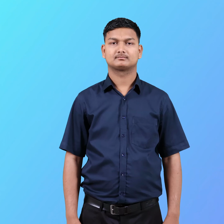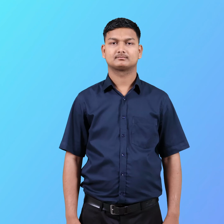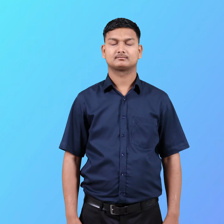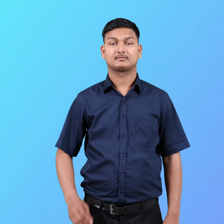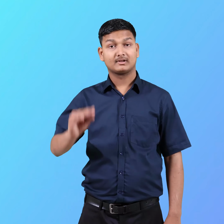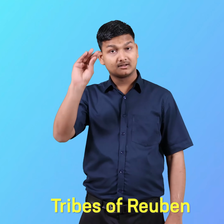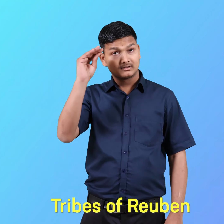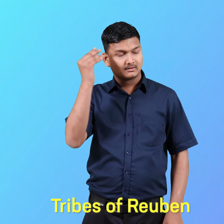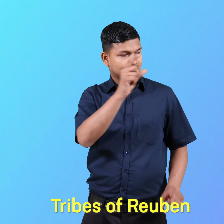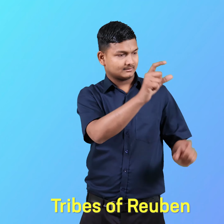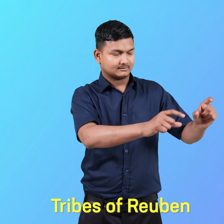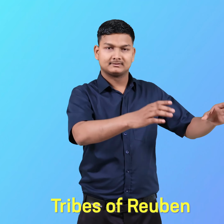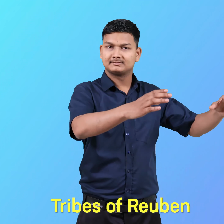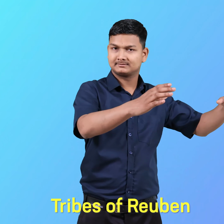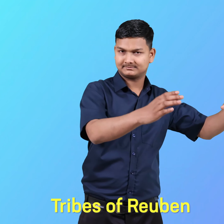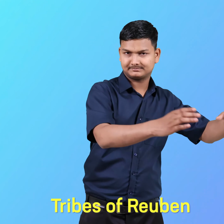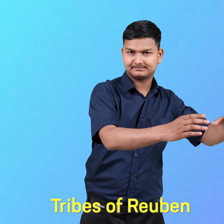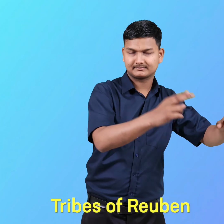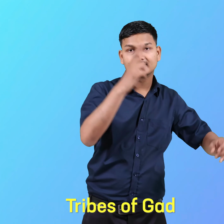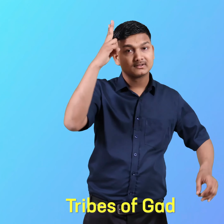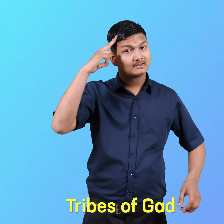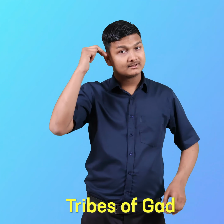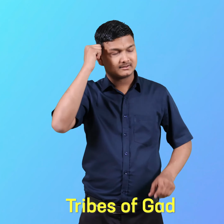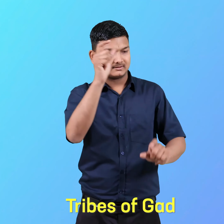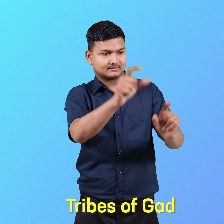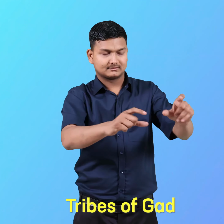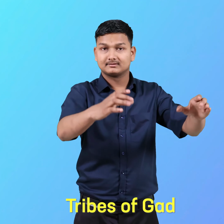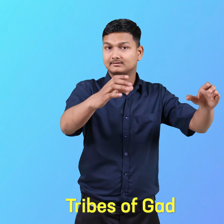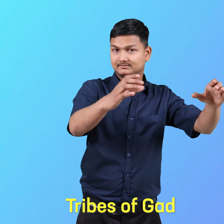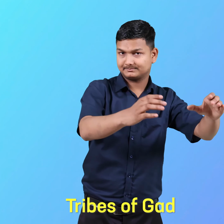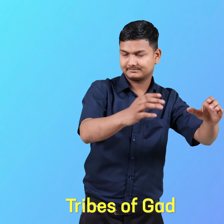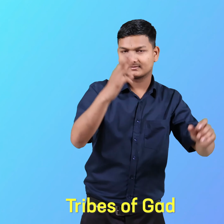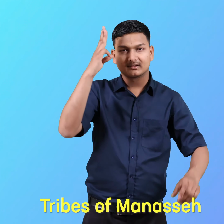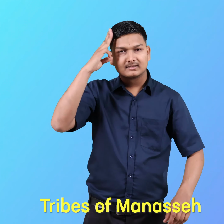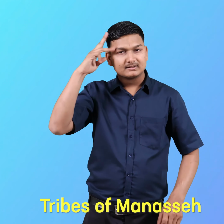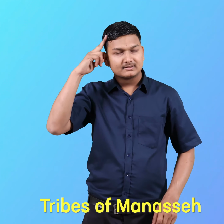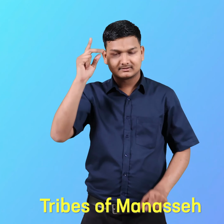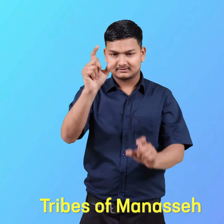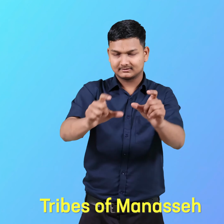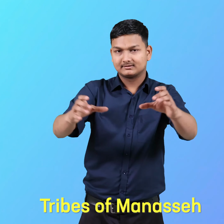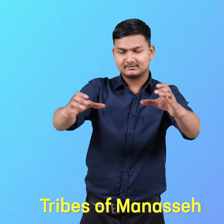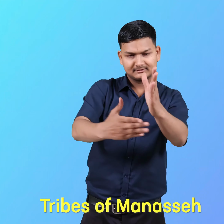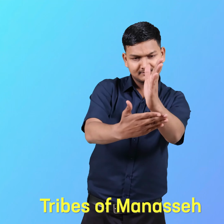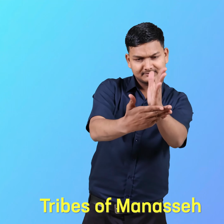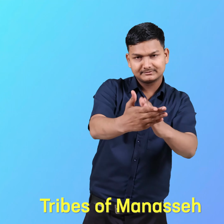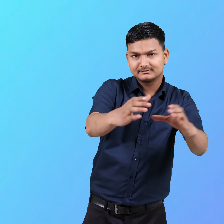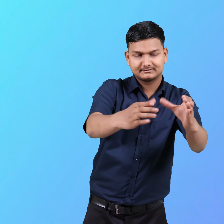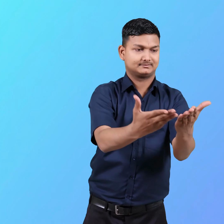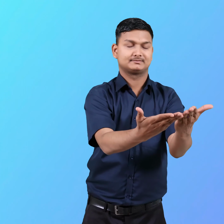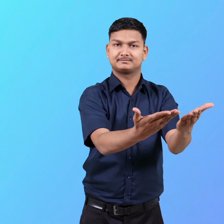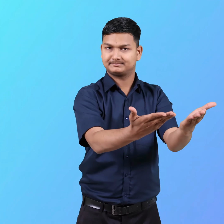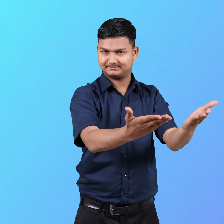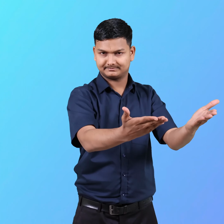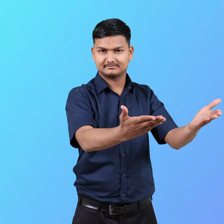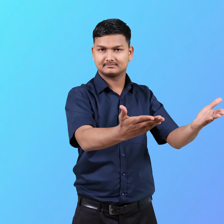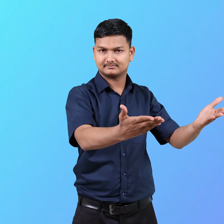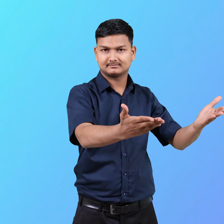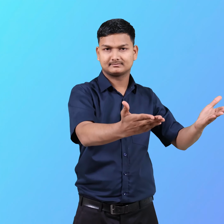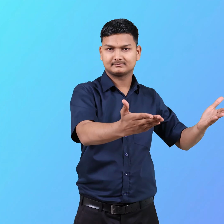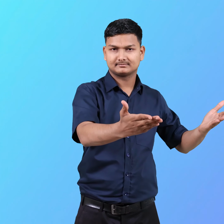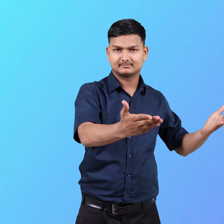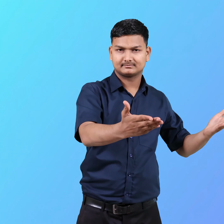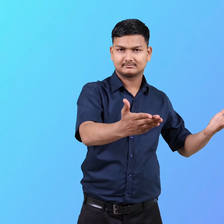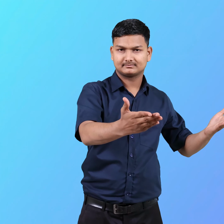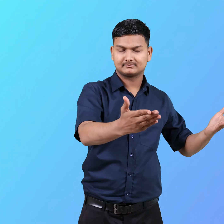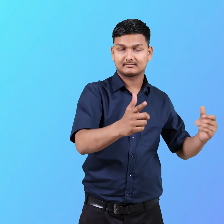Then Joshua said to the tribes of Reuben, Gad and half the tribe of Manasseh,